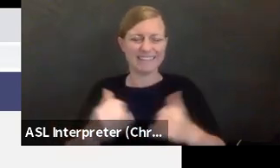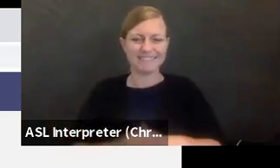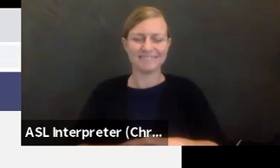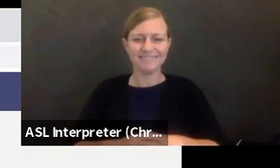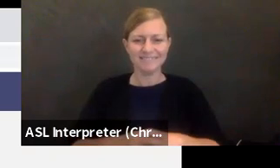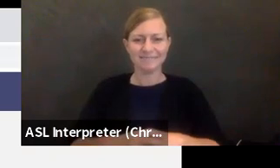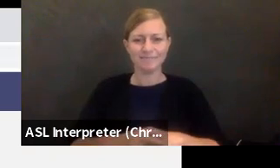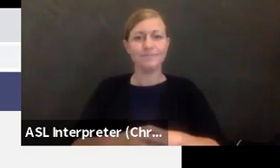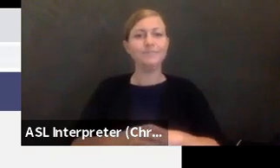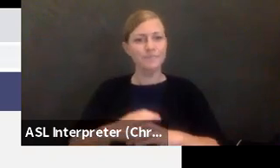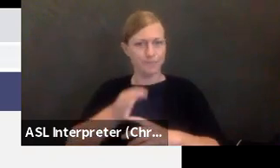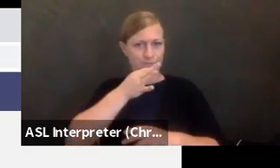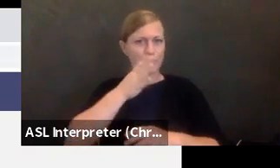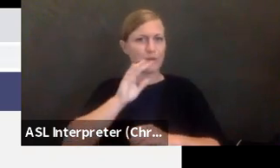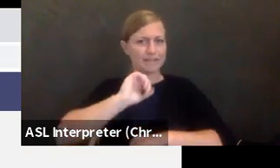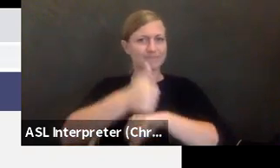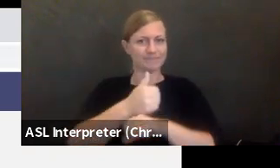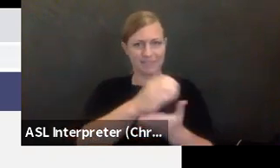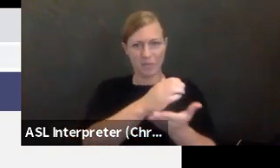it also shows me assignments, I can put an assignment into a class.